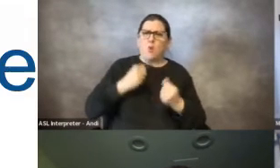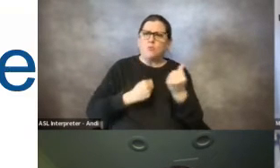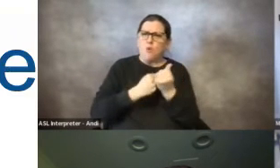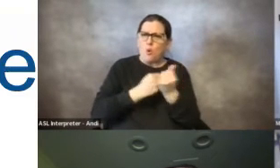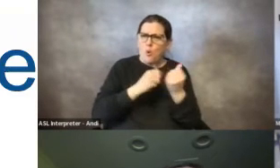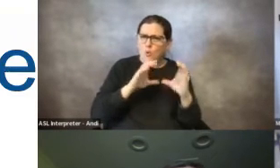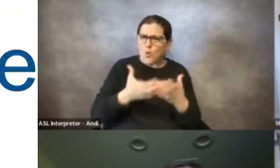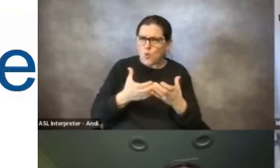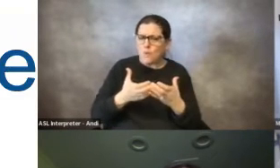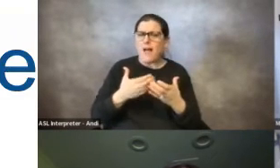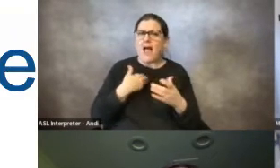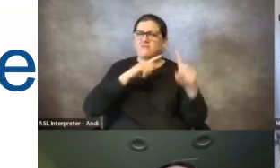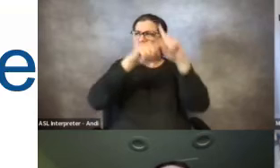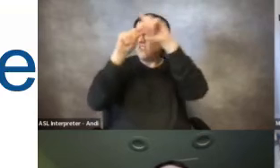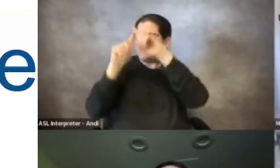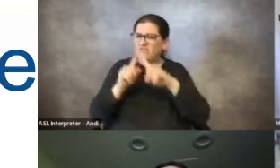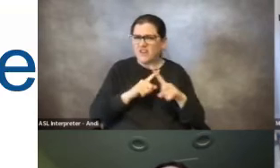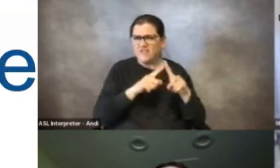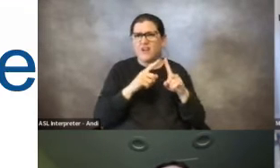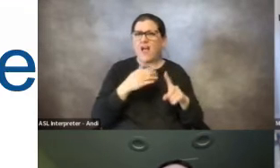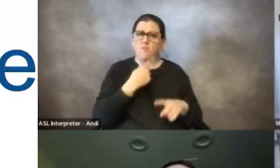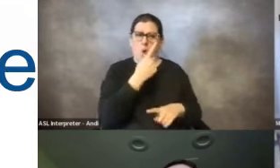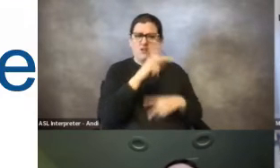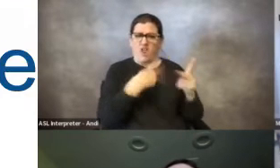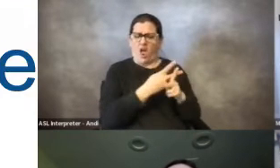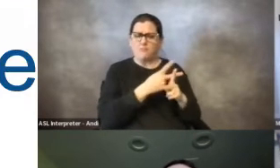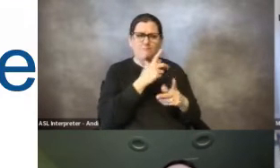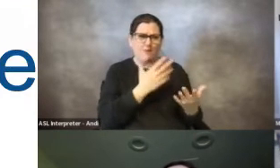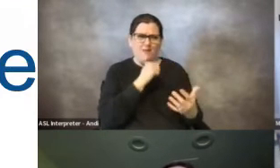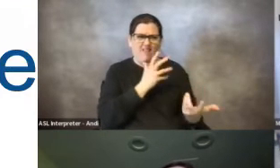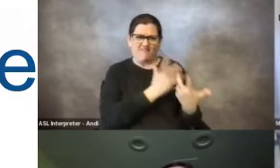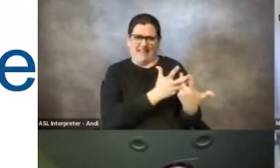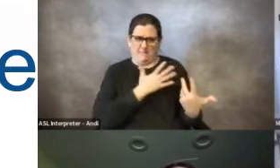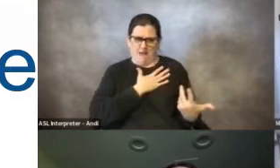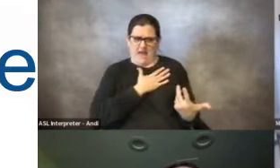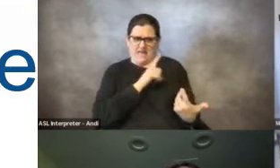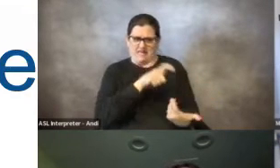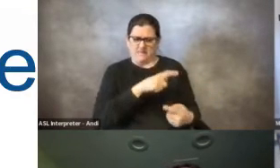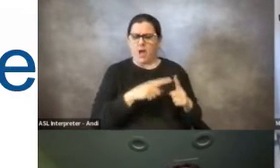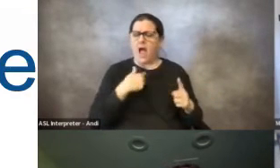people, and I think just having one tight support group might not always be the best, but if, you know, there's their support networks, especially in the